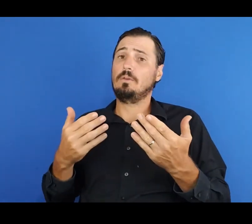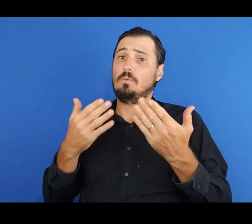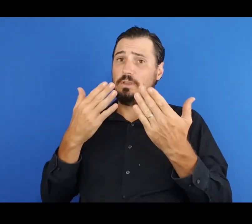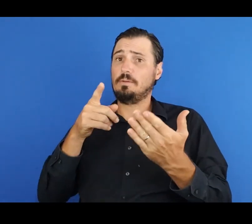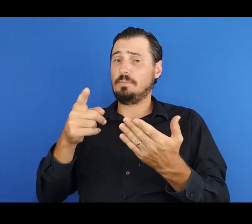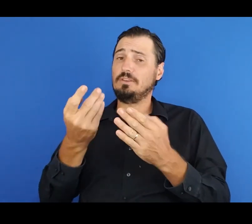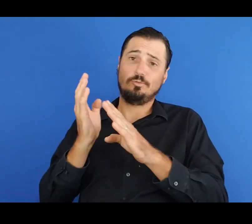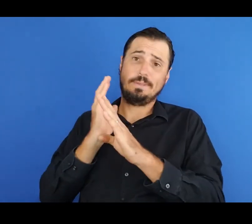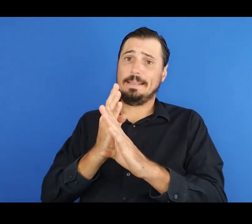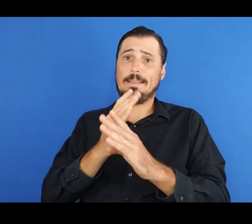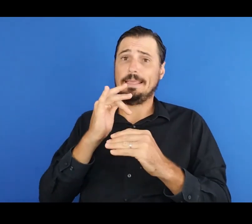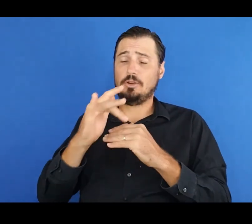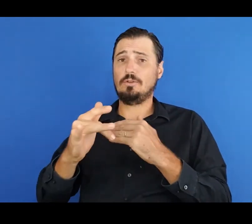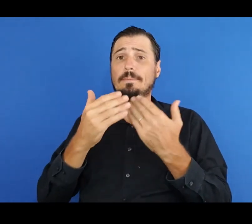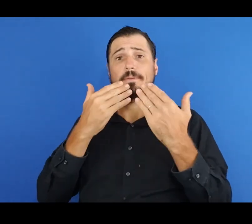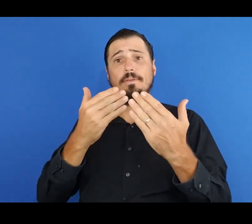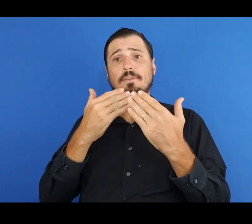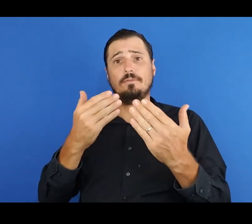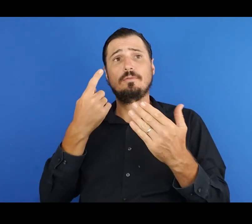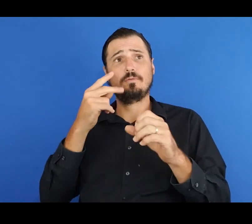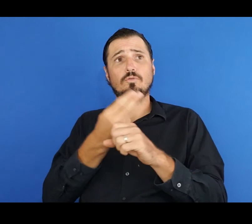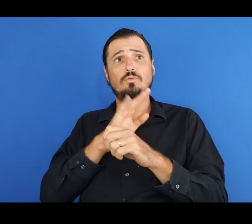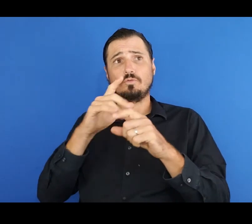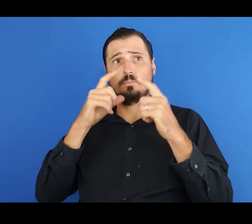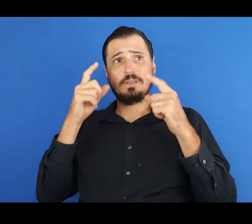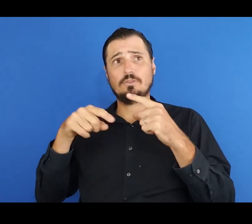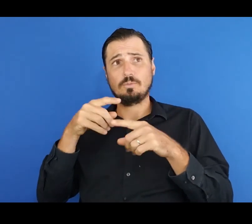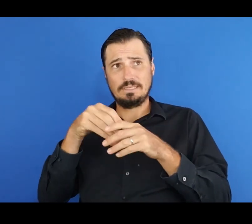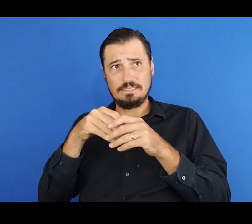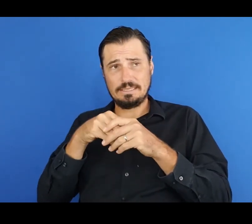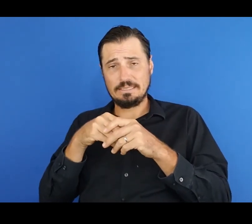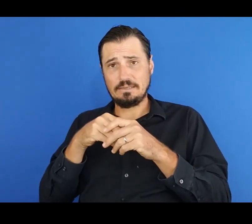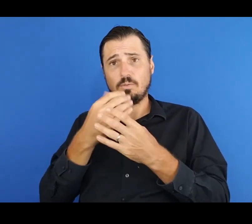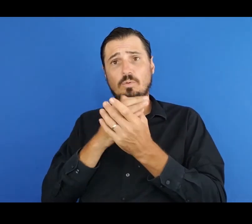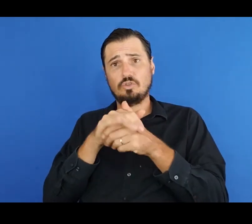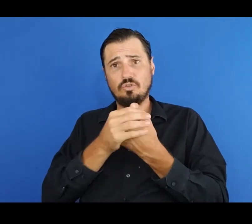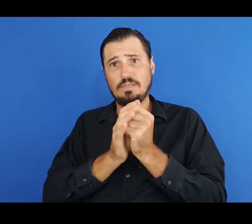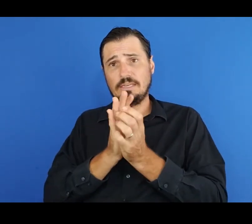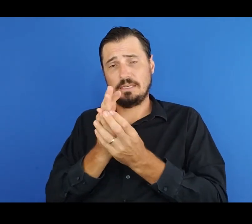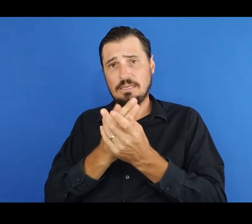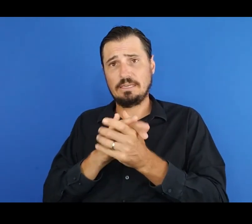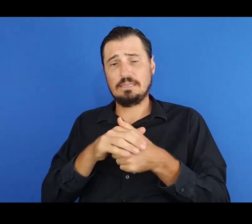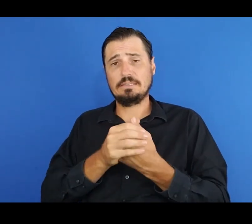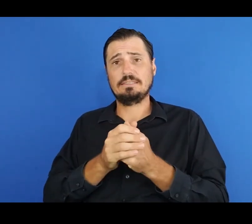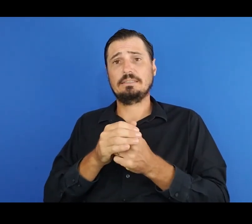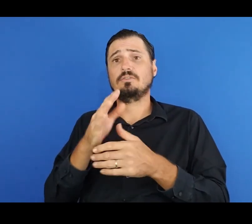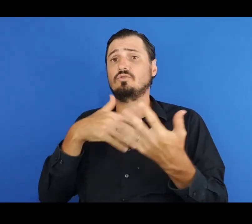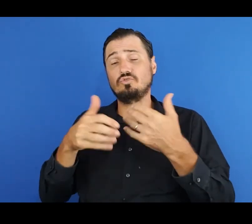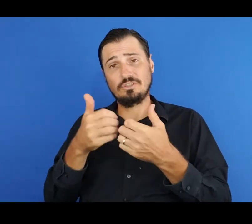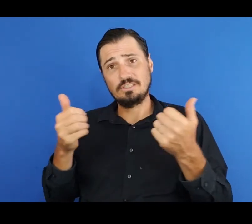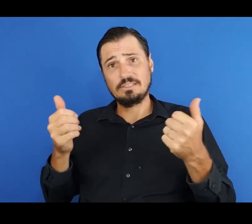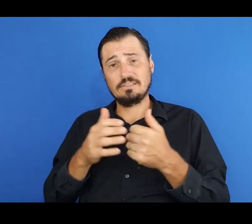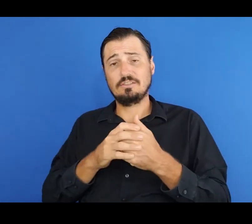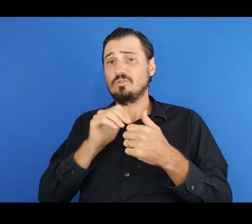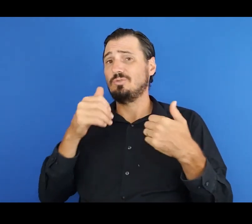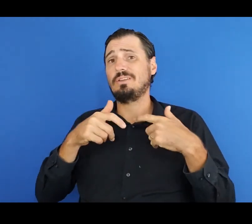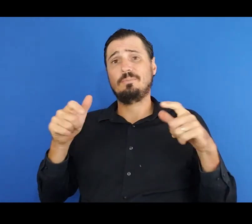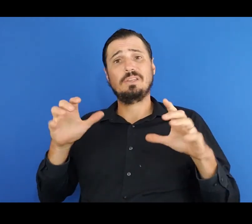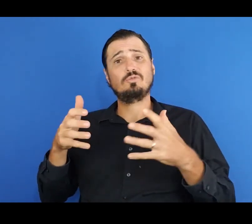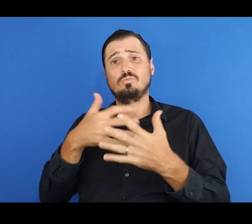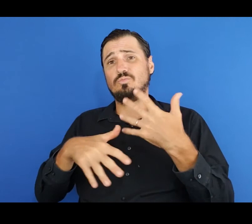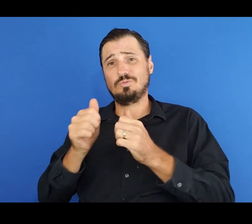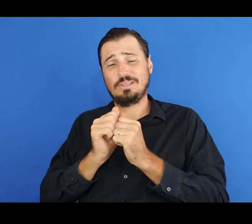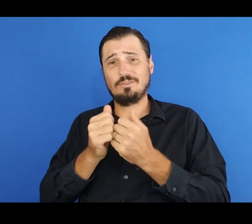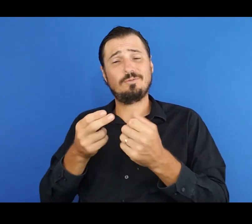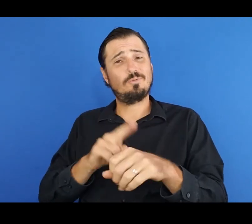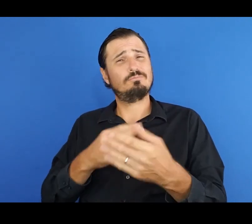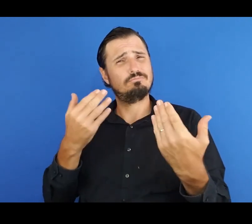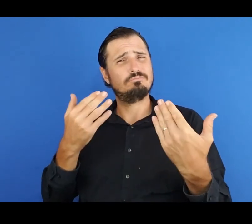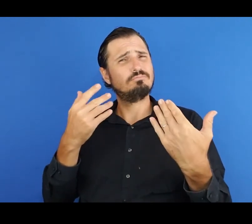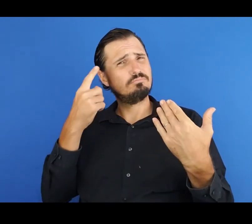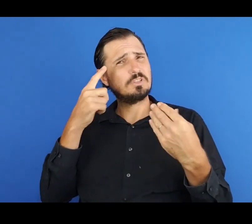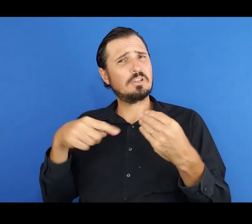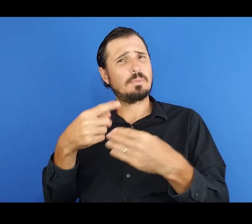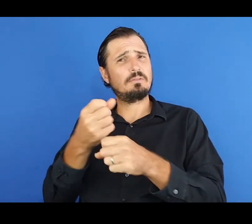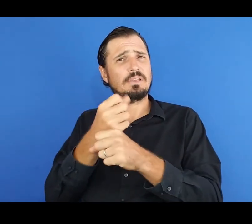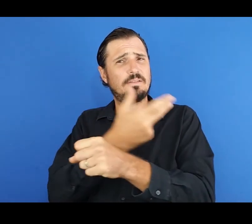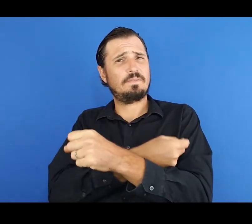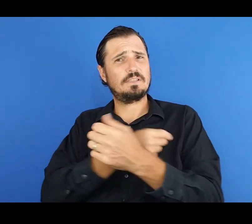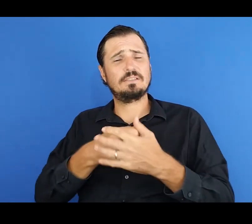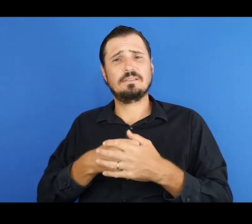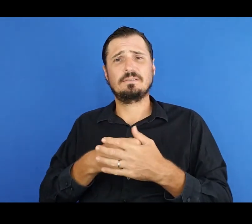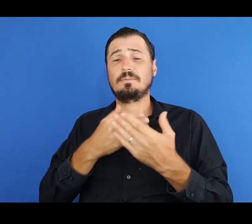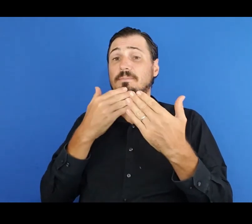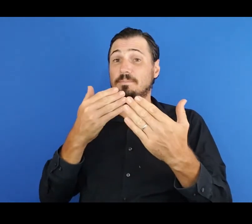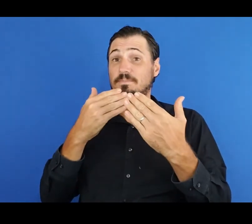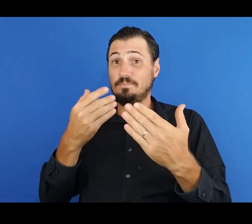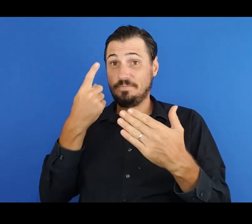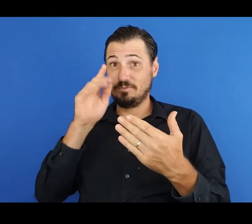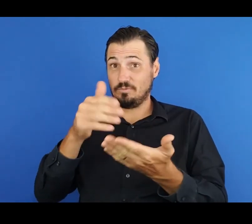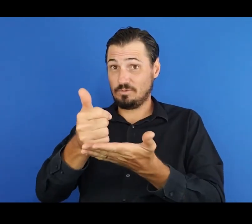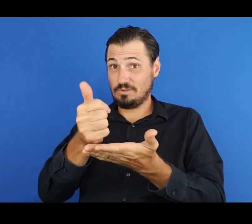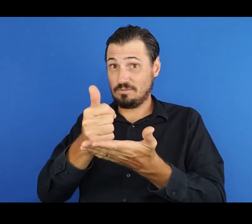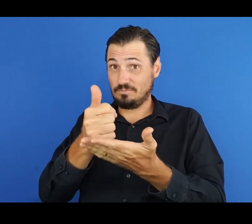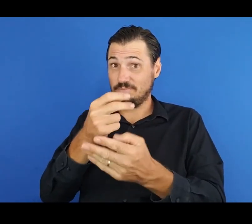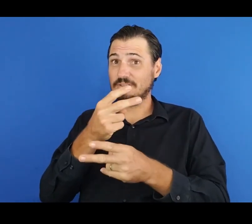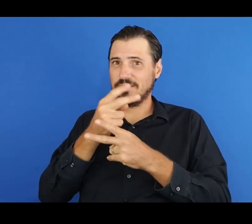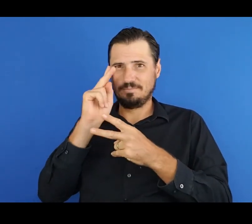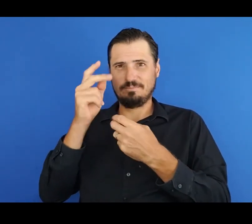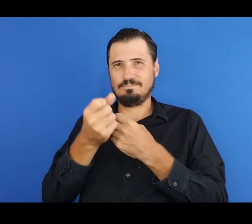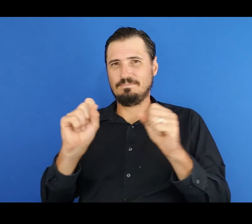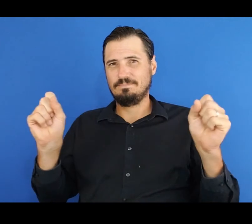Mahalo for wearing your masks when indoors. Wash your hands, keep your distance, avoid large gatherings and of course, consider getting a vaccine. Mahalo for helping to keep Kaua‘i safe.